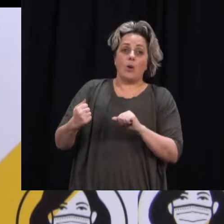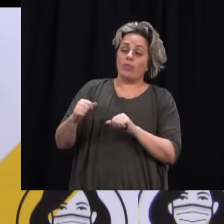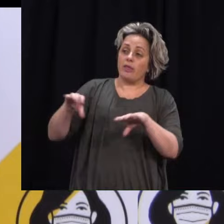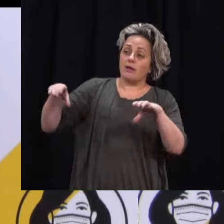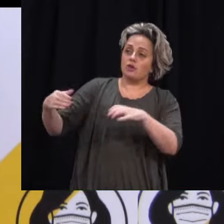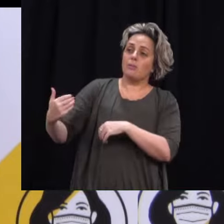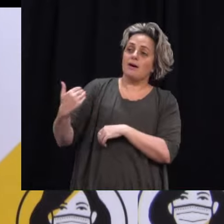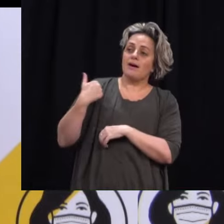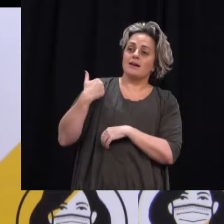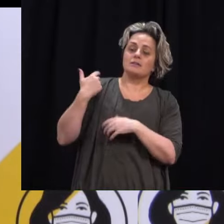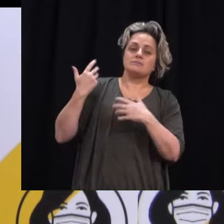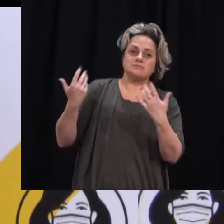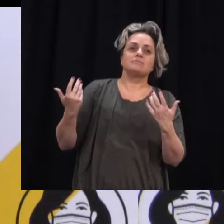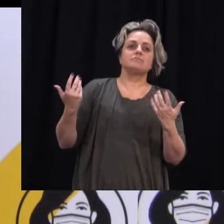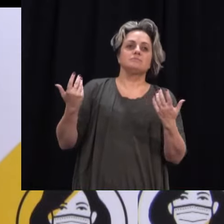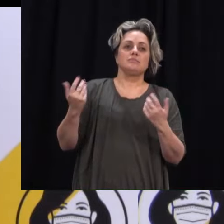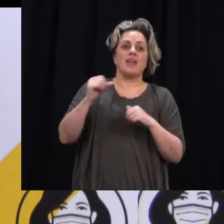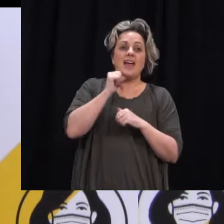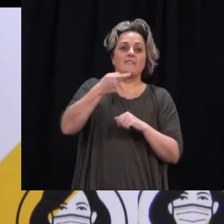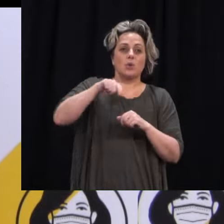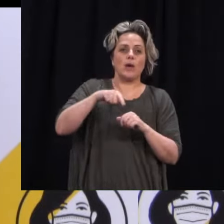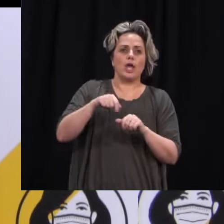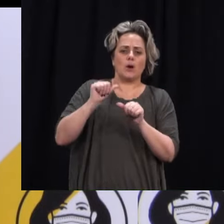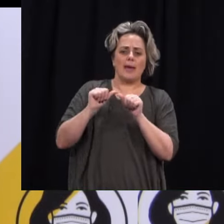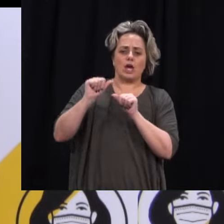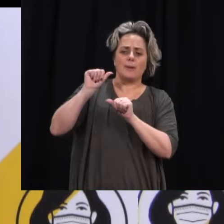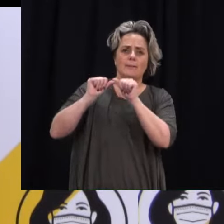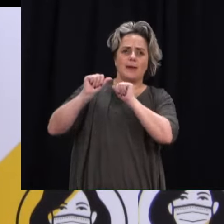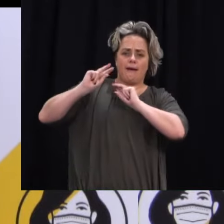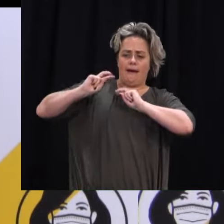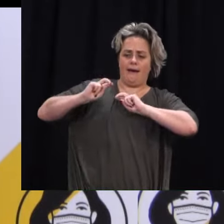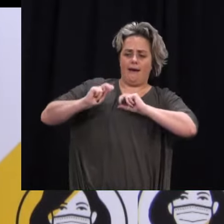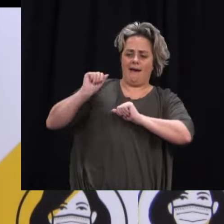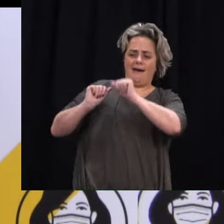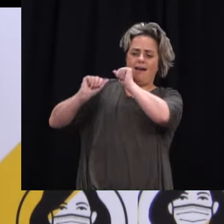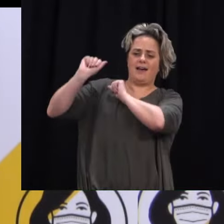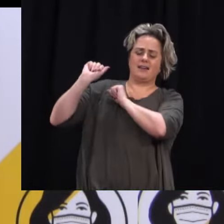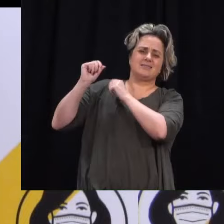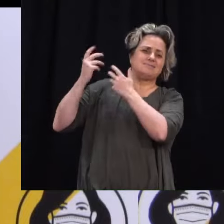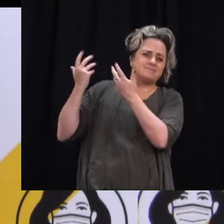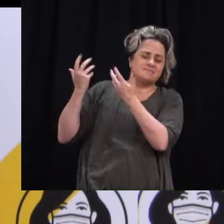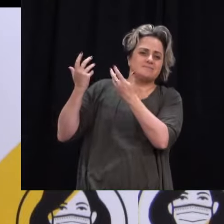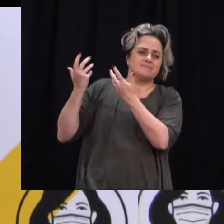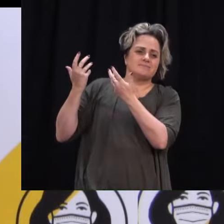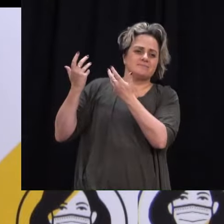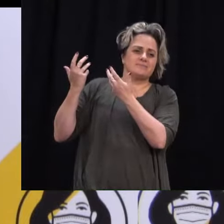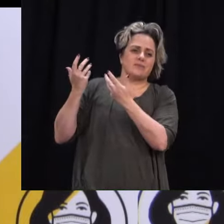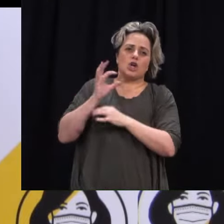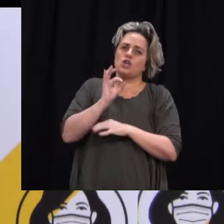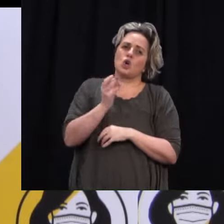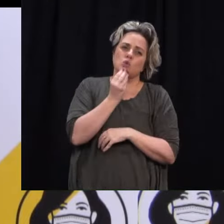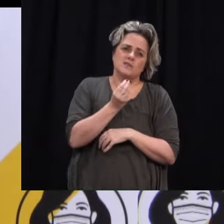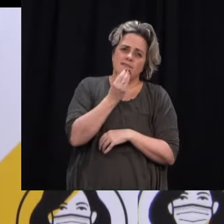vent lid you reach a point, I'm told, from a public health perspective where the utility